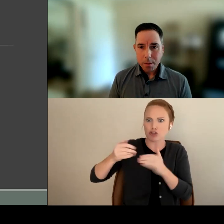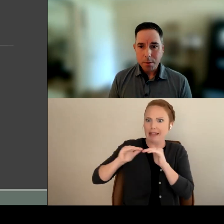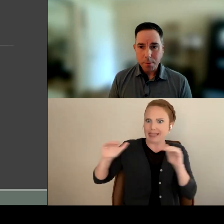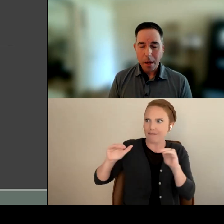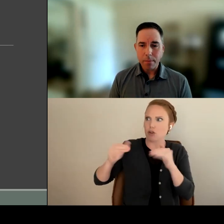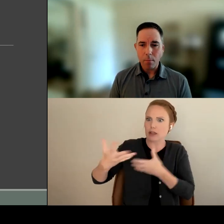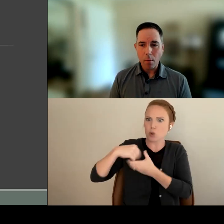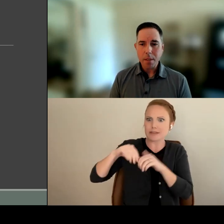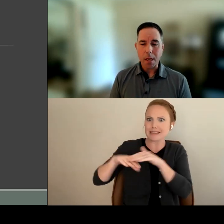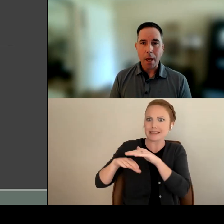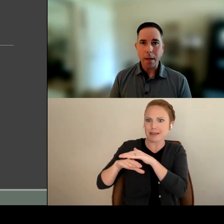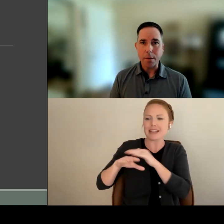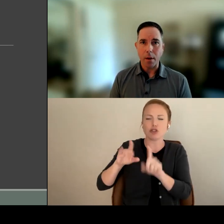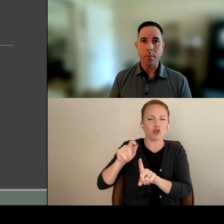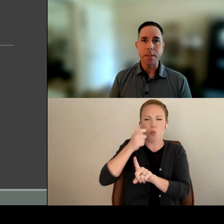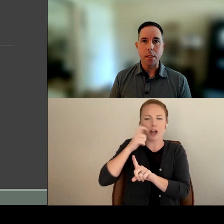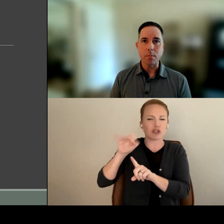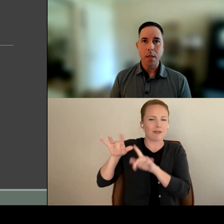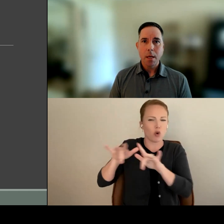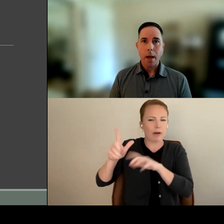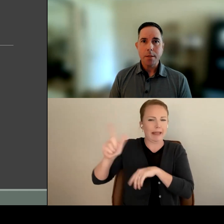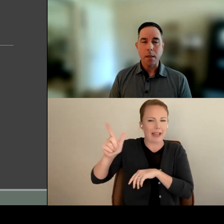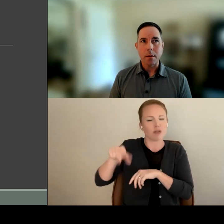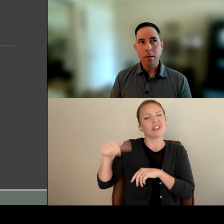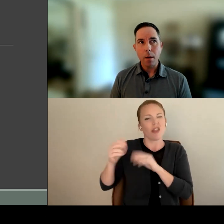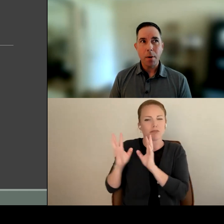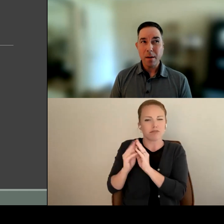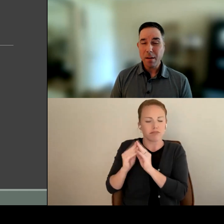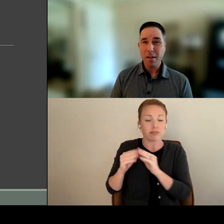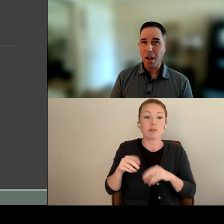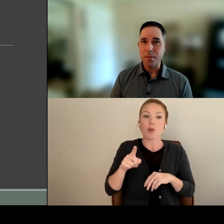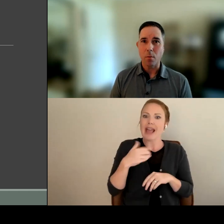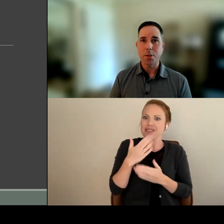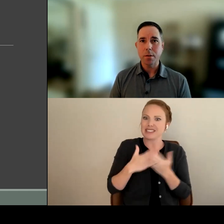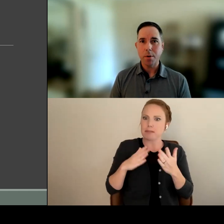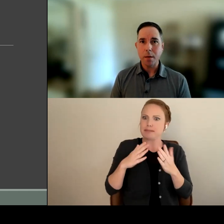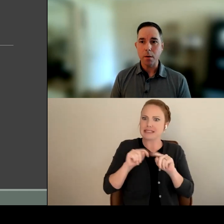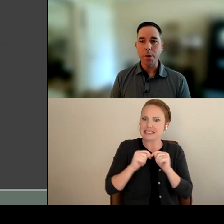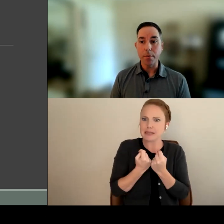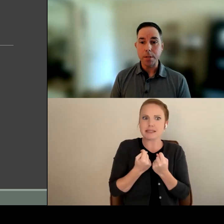We have more design and development teams asking a parallel kind of question but at a little bit different